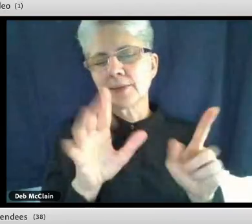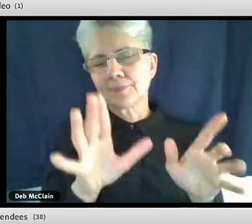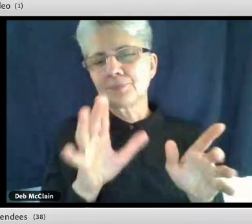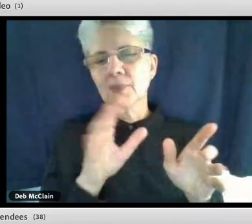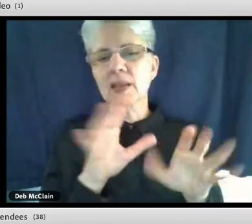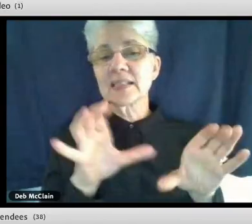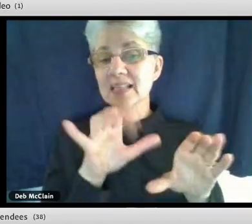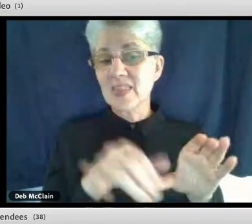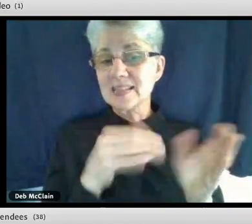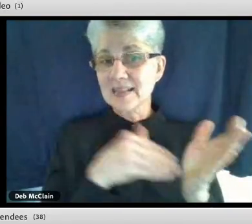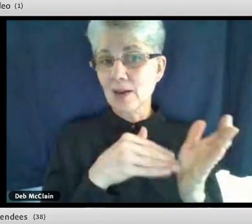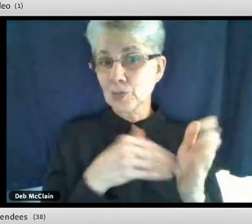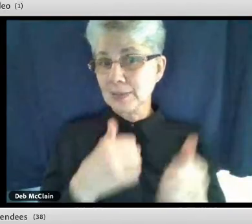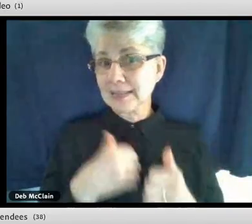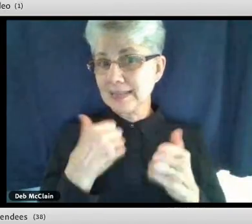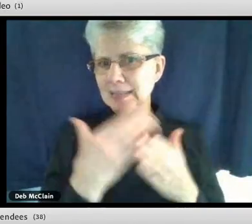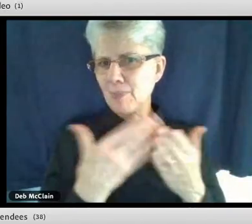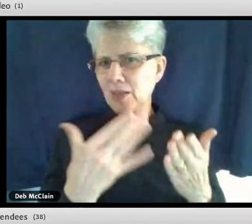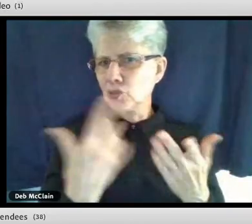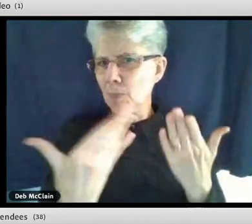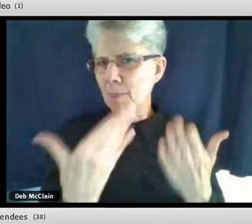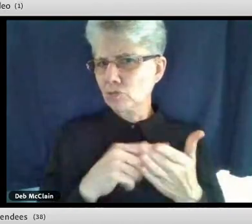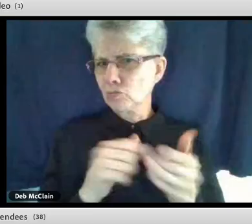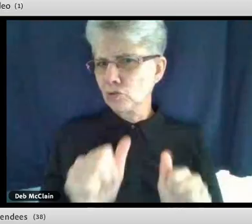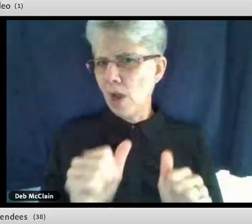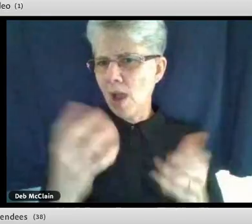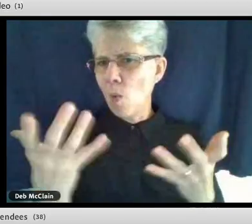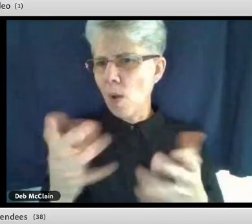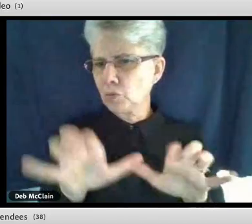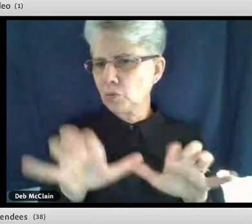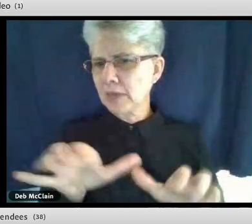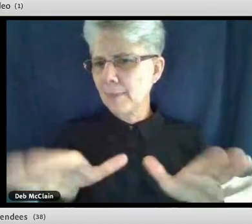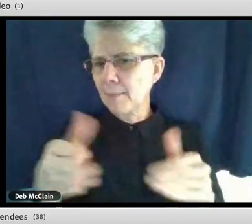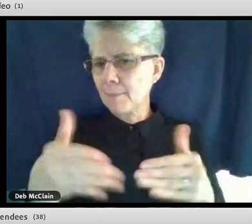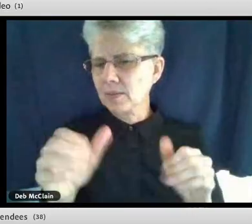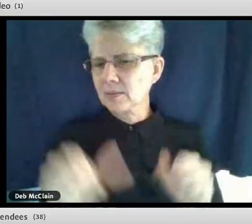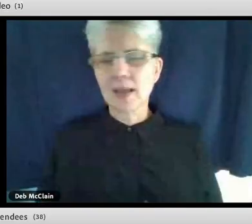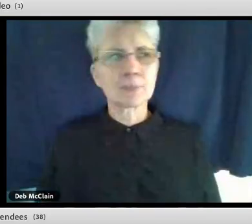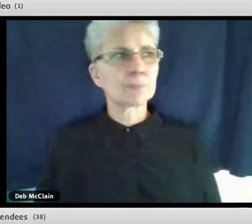I know you would Google him, but, you know, does this doctor exist? What are some things you might try?